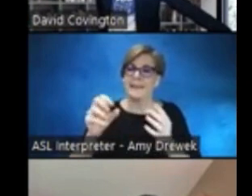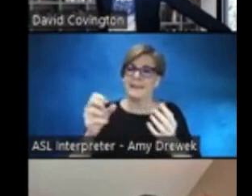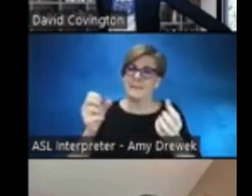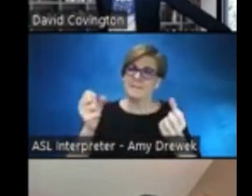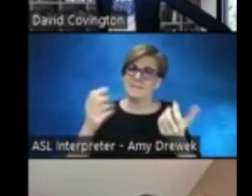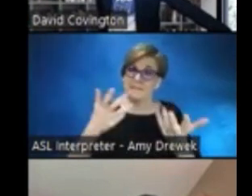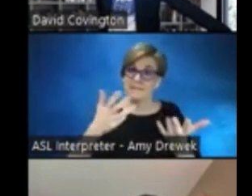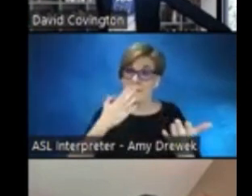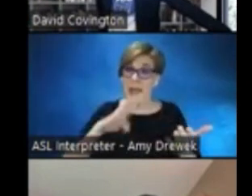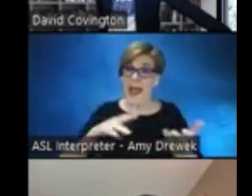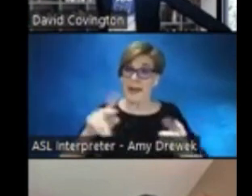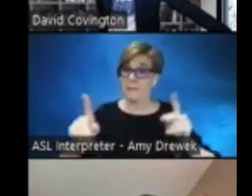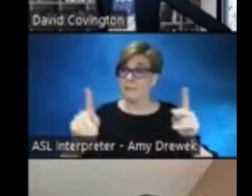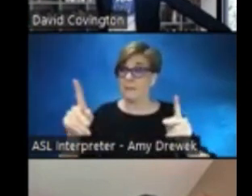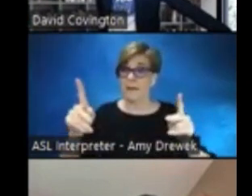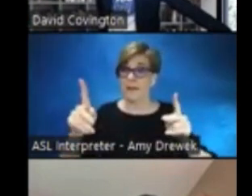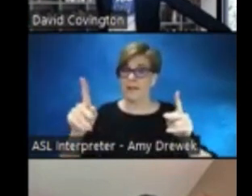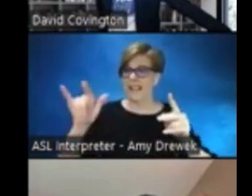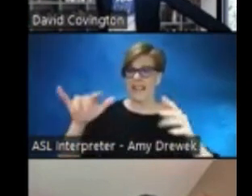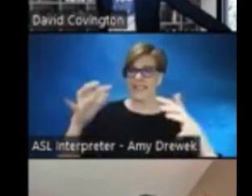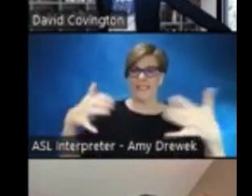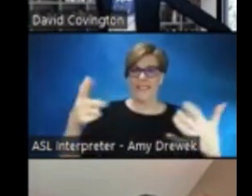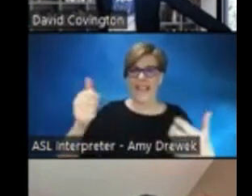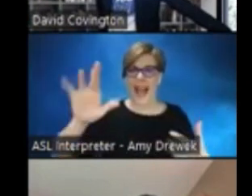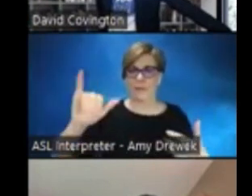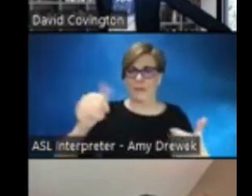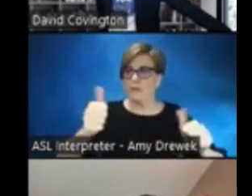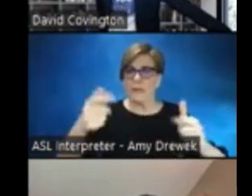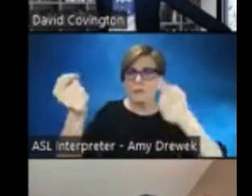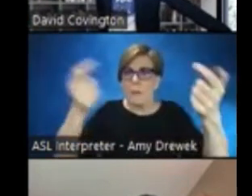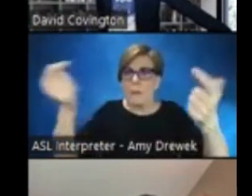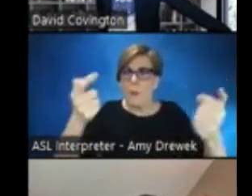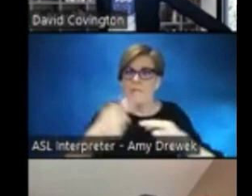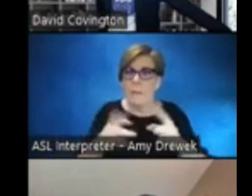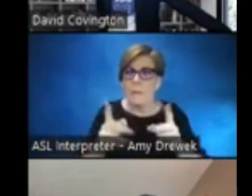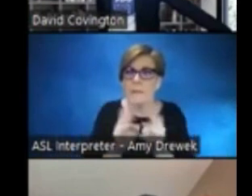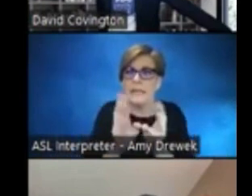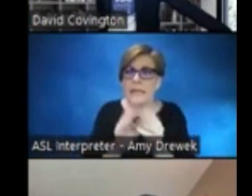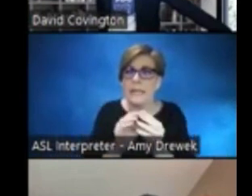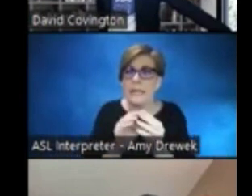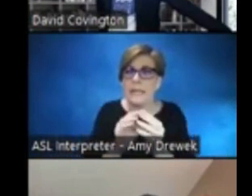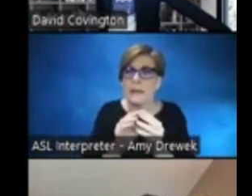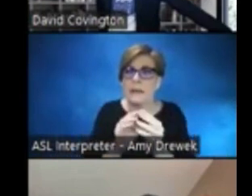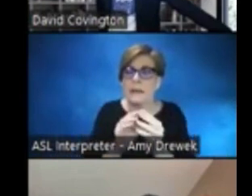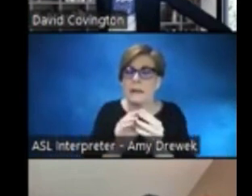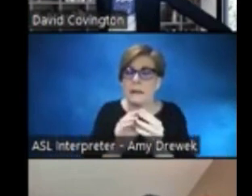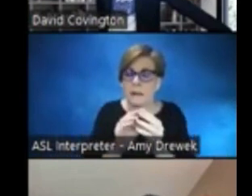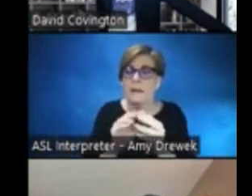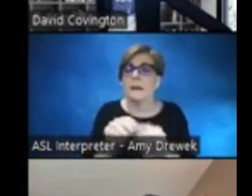WE BEGAN TO TRY TO REMOVE FROM THE MEETING AND WITHIN 60-90 SECS